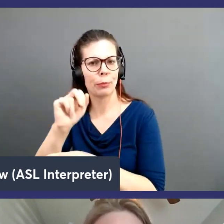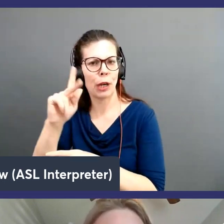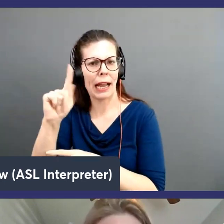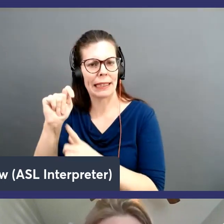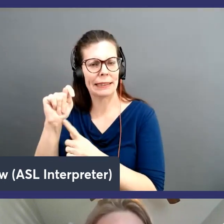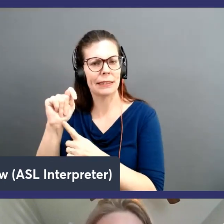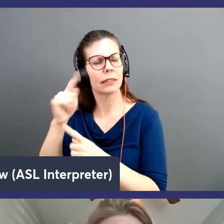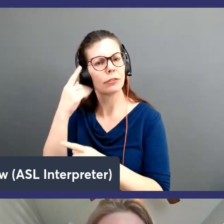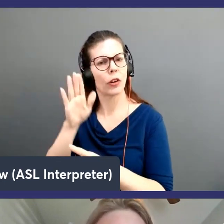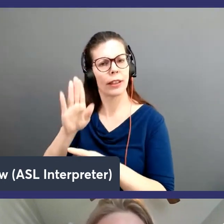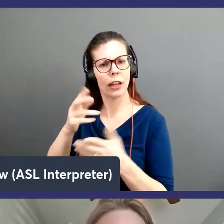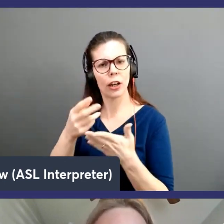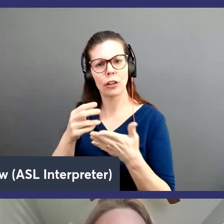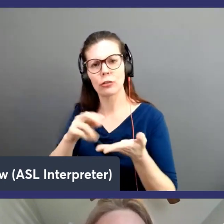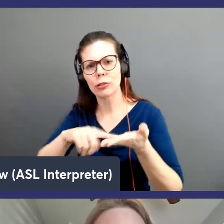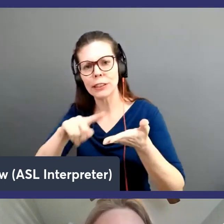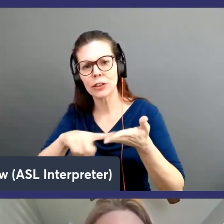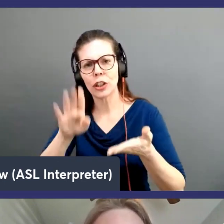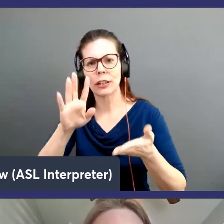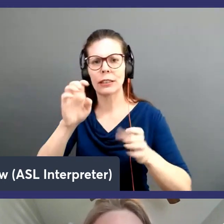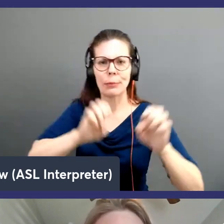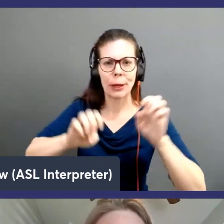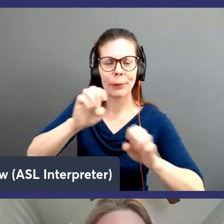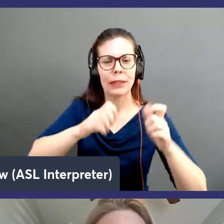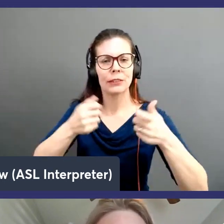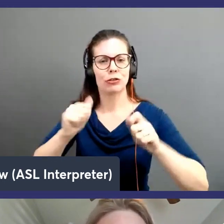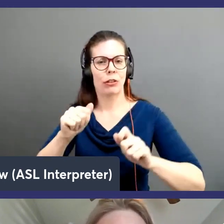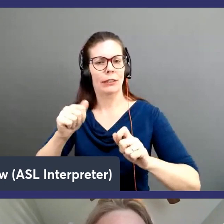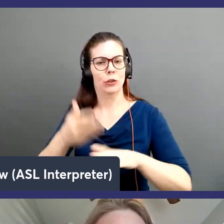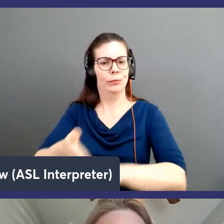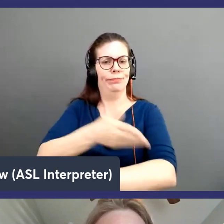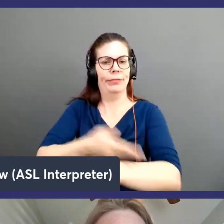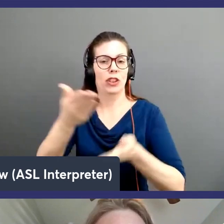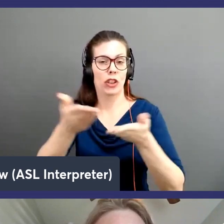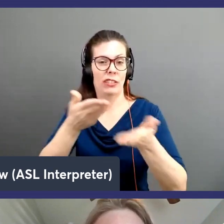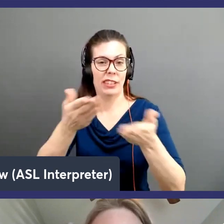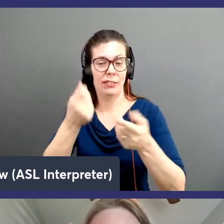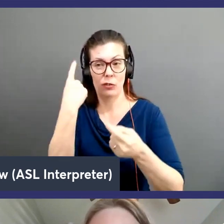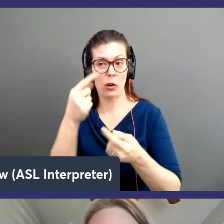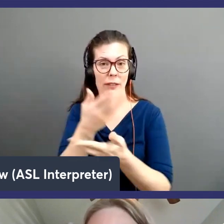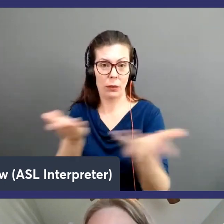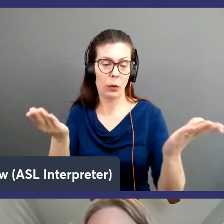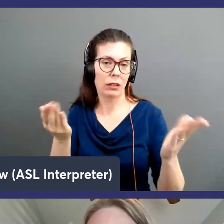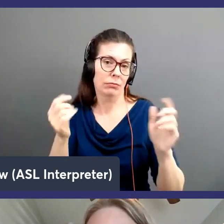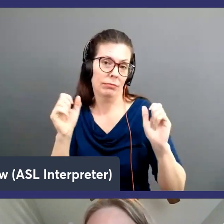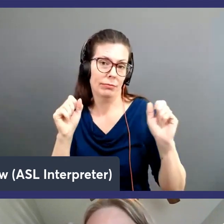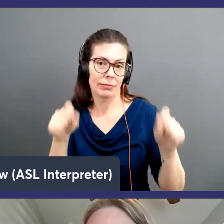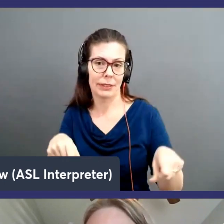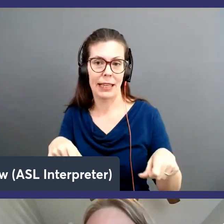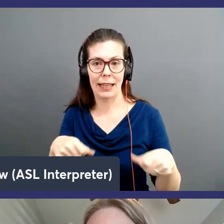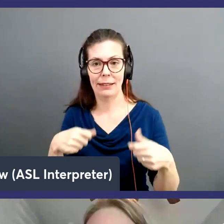and trying to make the service better for everyone to be able to make the best use